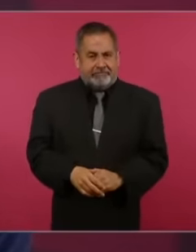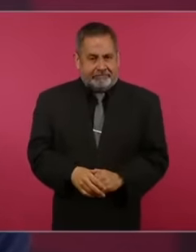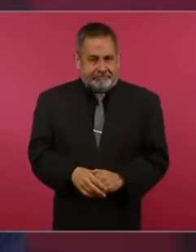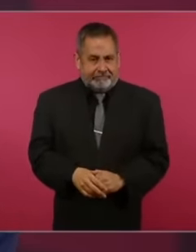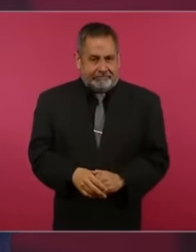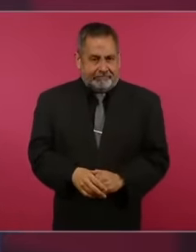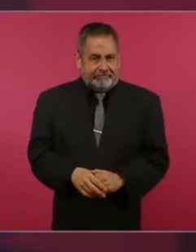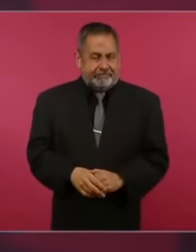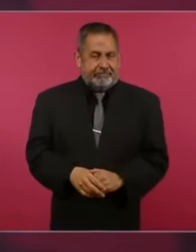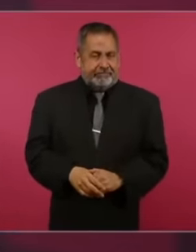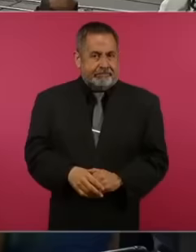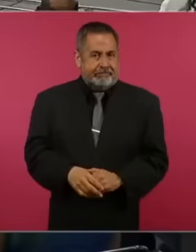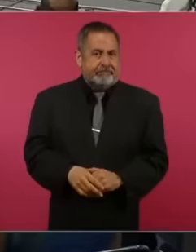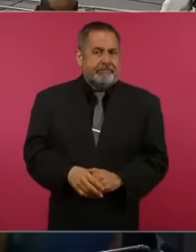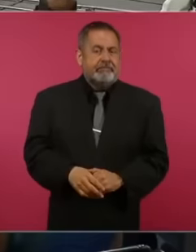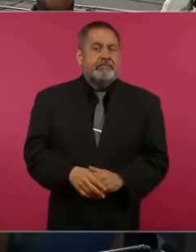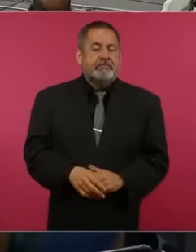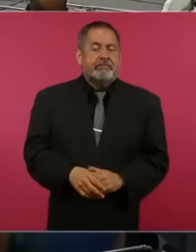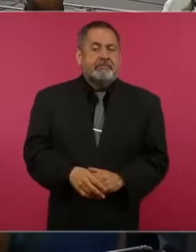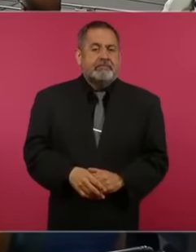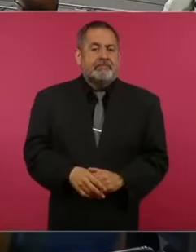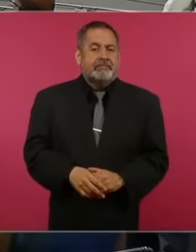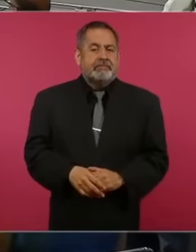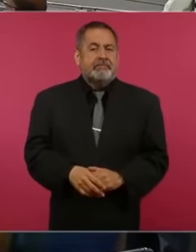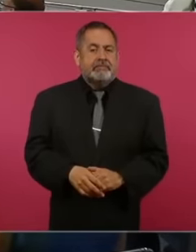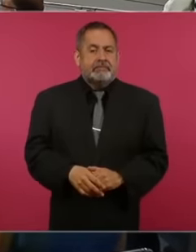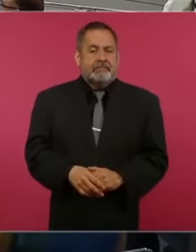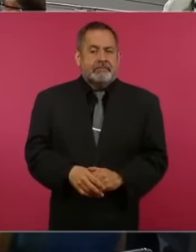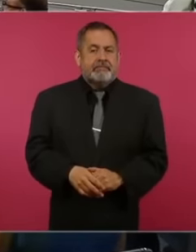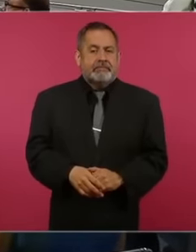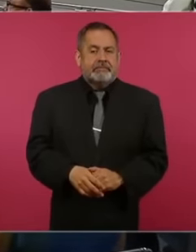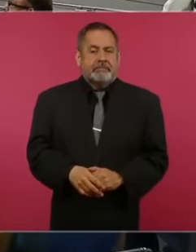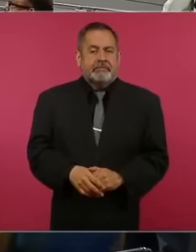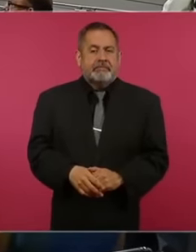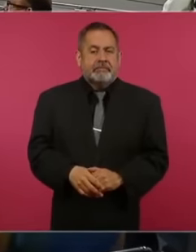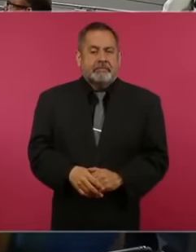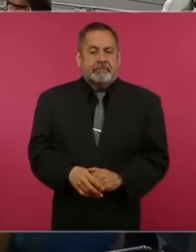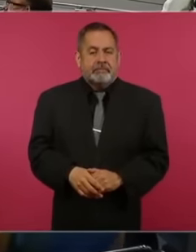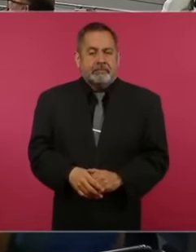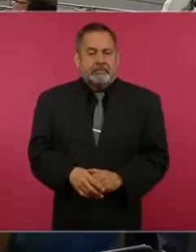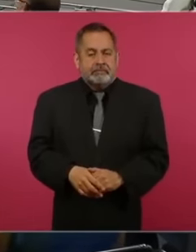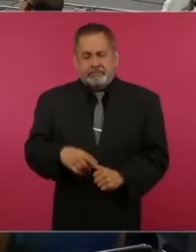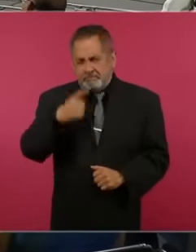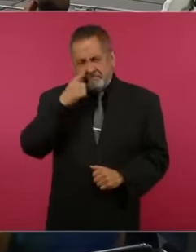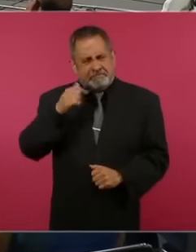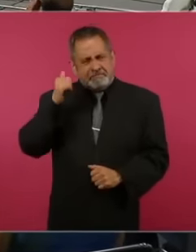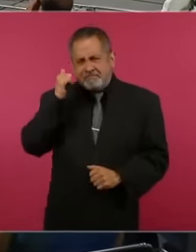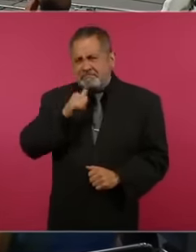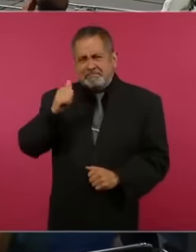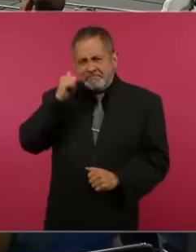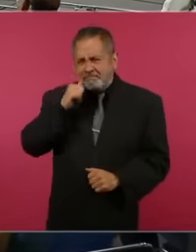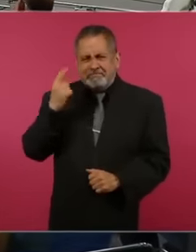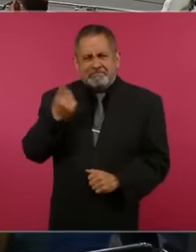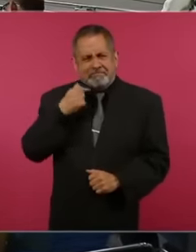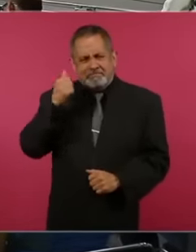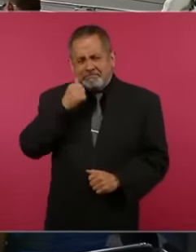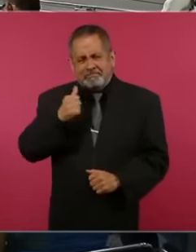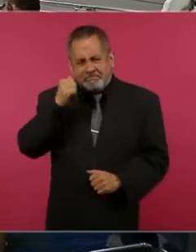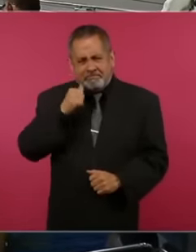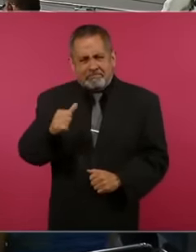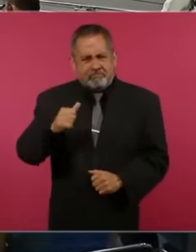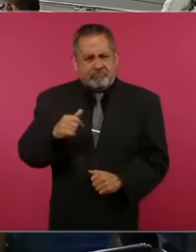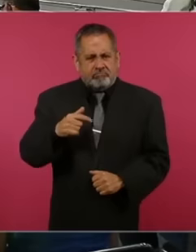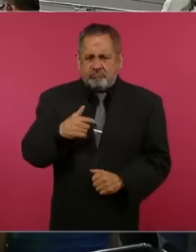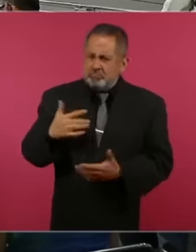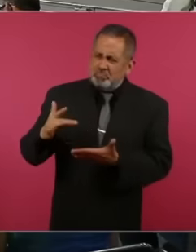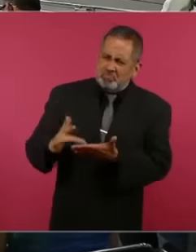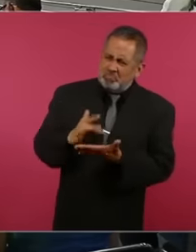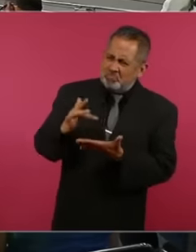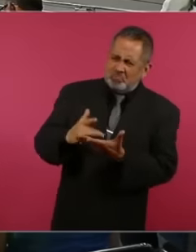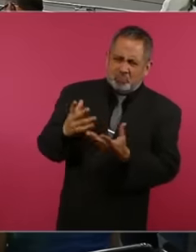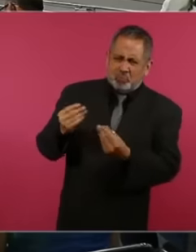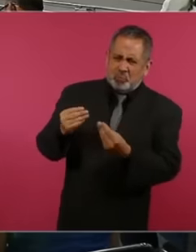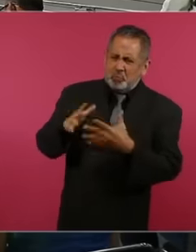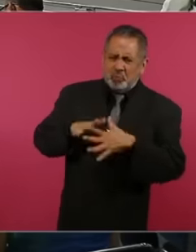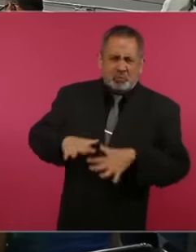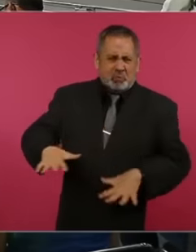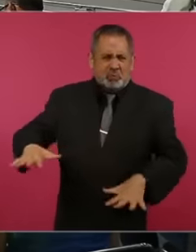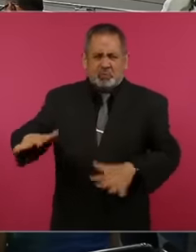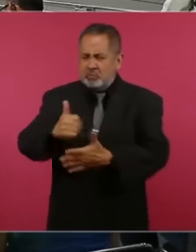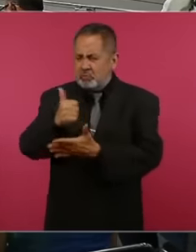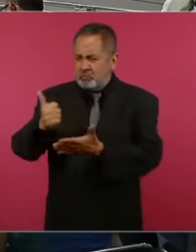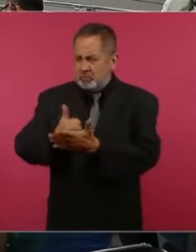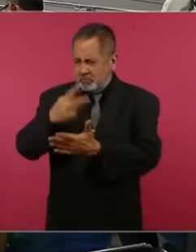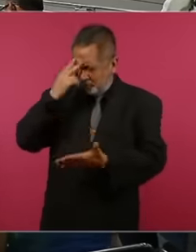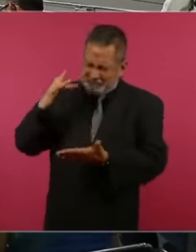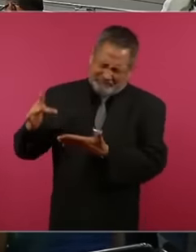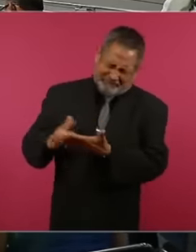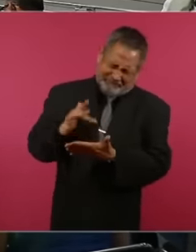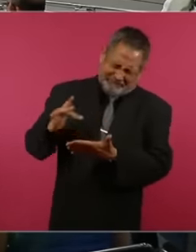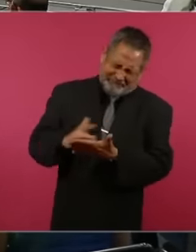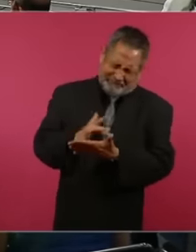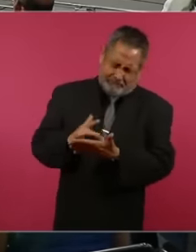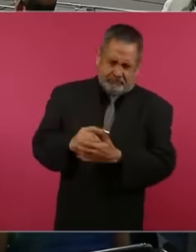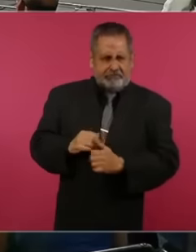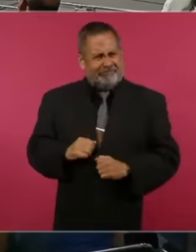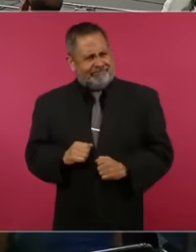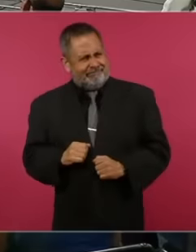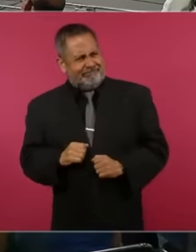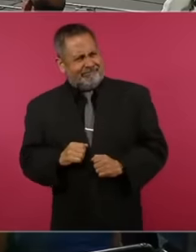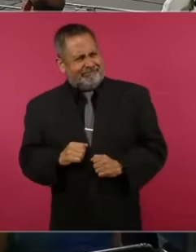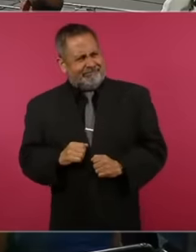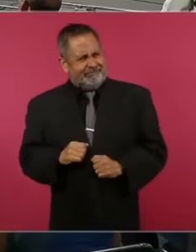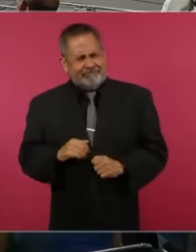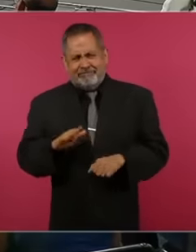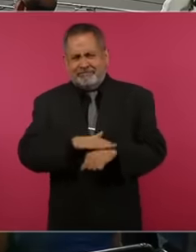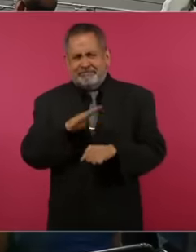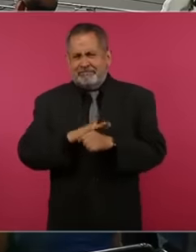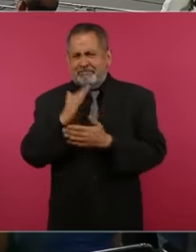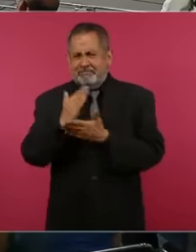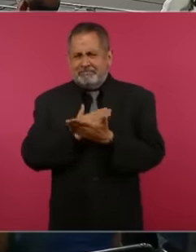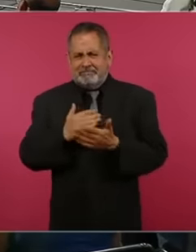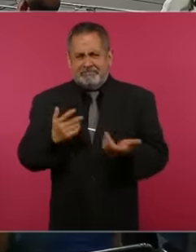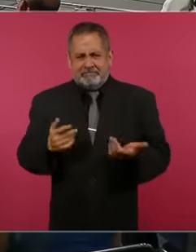has always had a lot of support and here all the well-being programs that